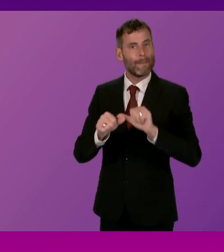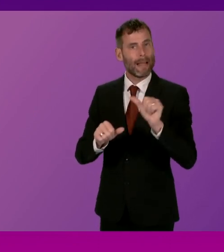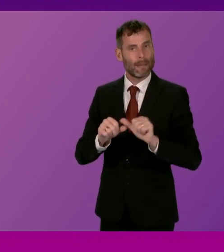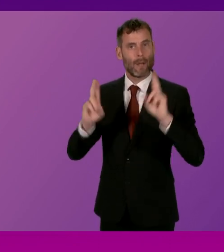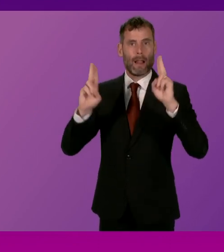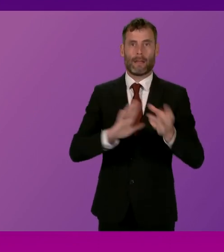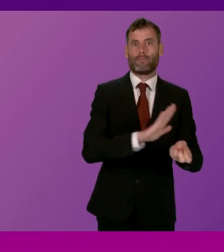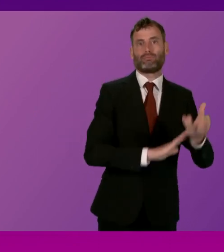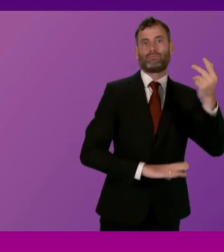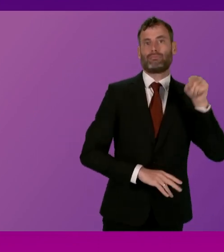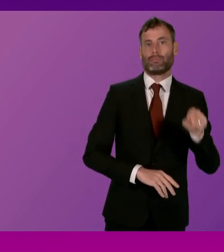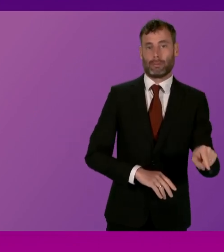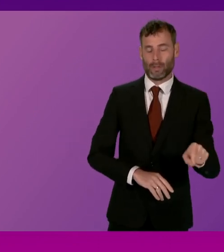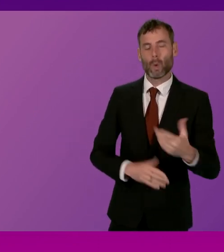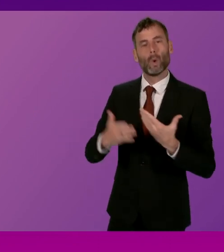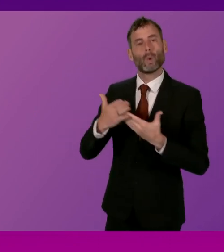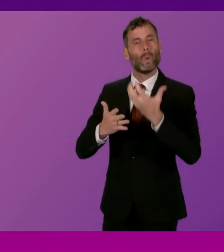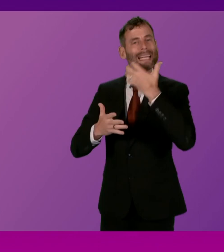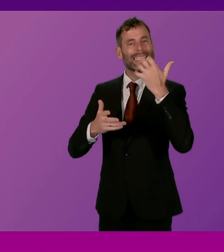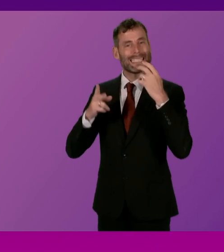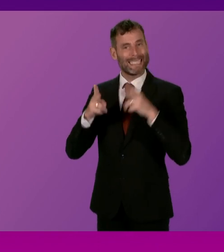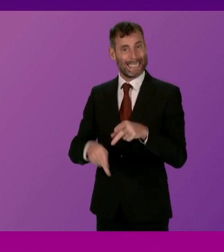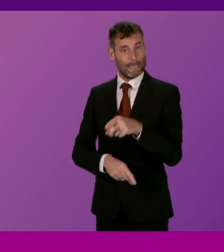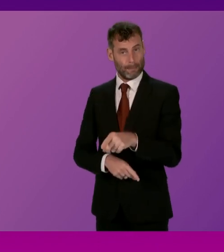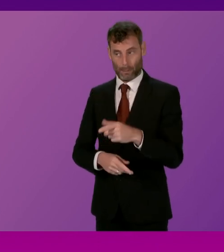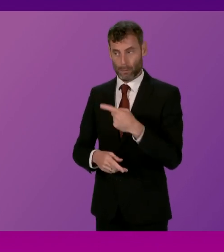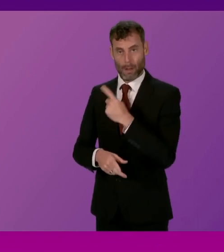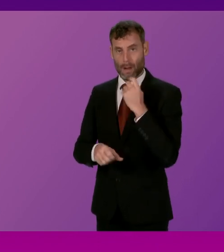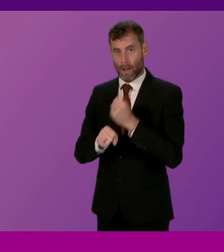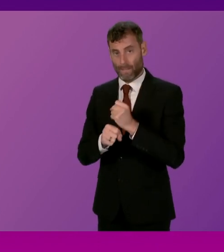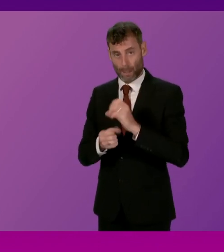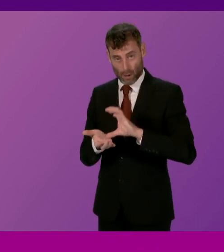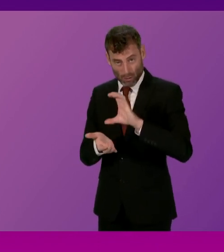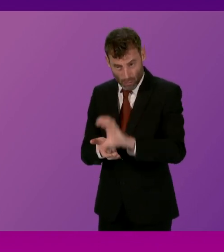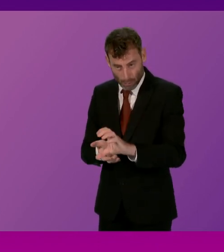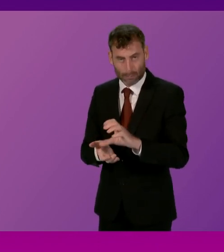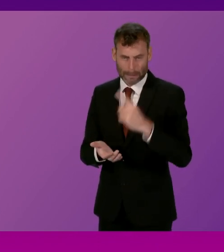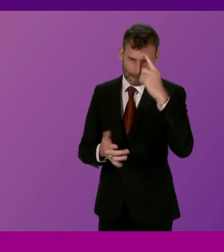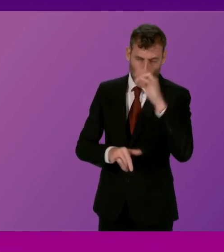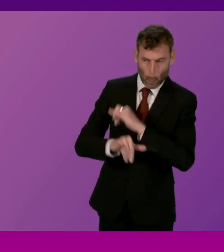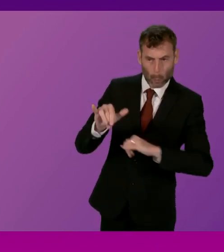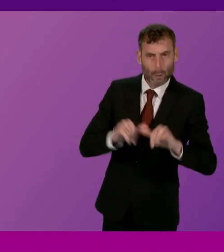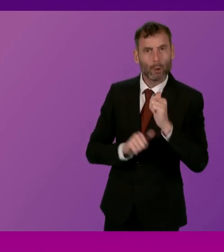which will far outweigh any Government grant support that is available. They are also often unsure about the range and applicability of the various technologies